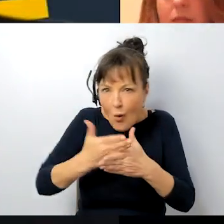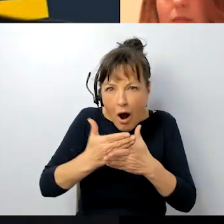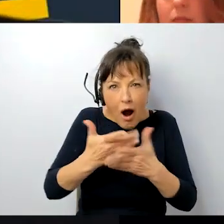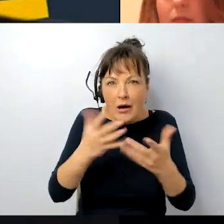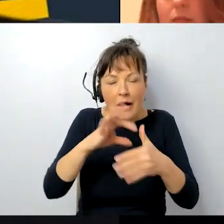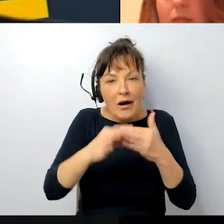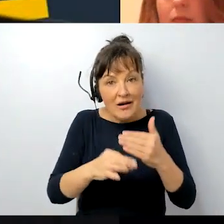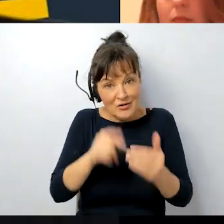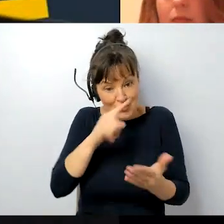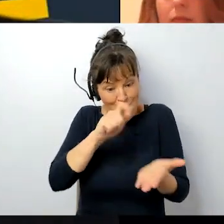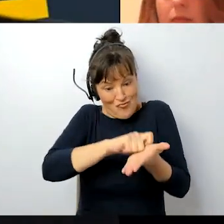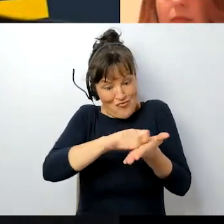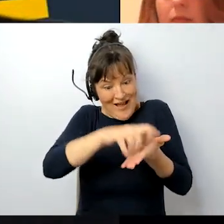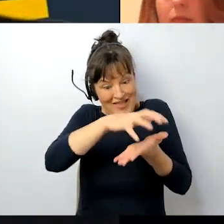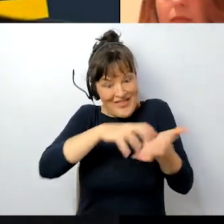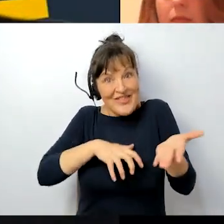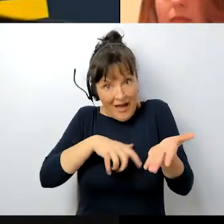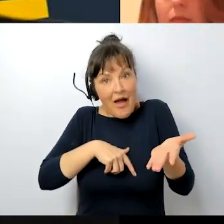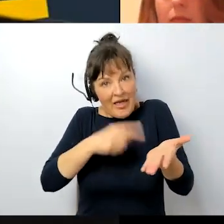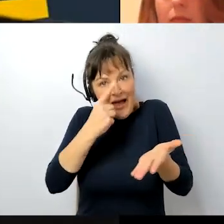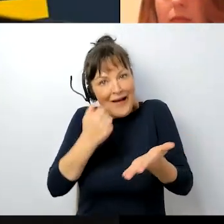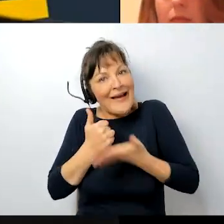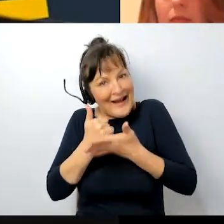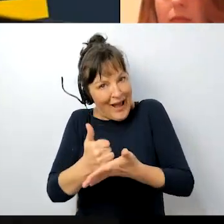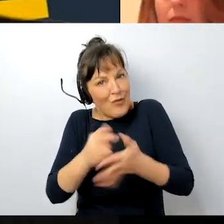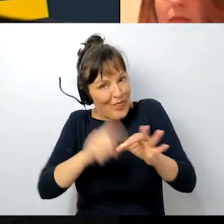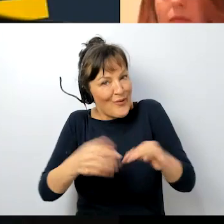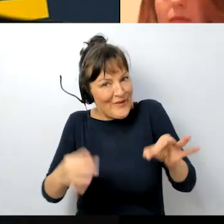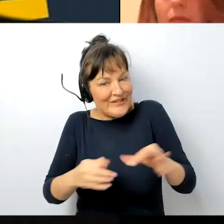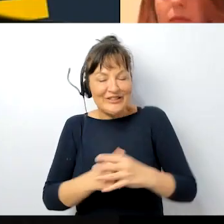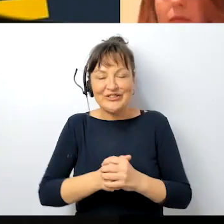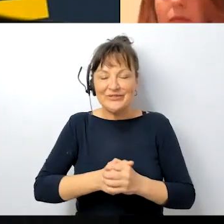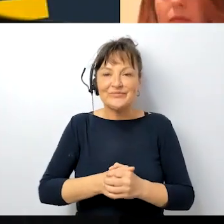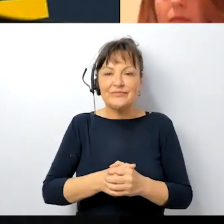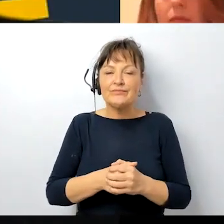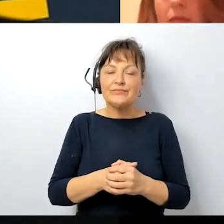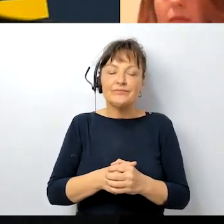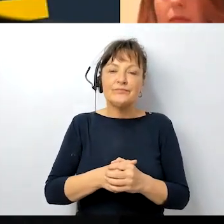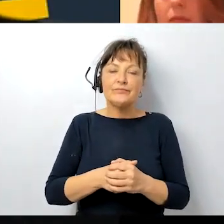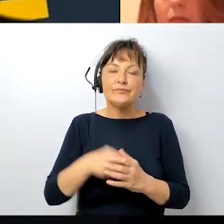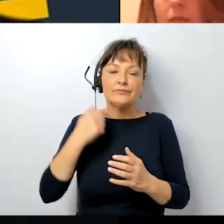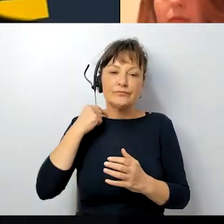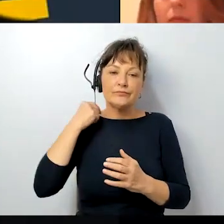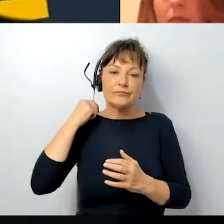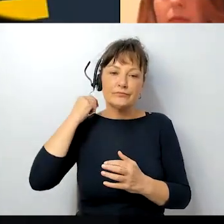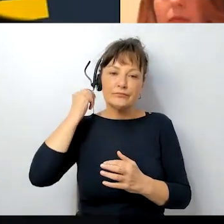So yeah, that real desire and that real passion coupled with the qualifications that they need,